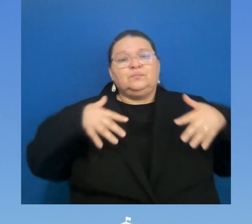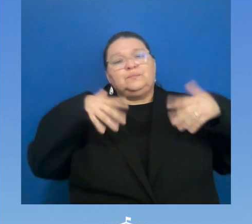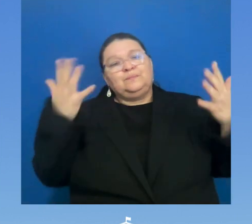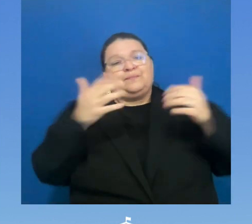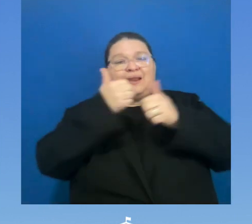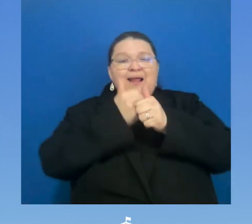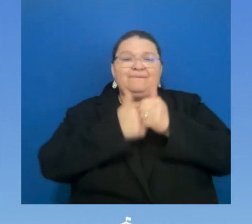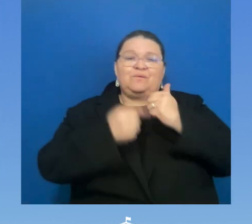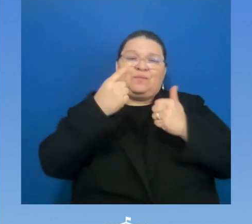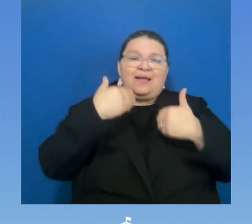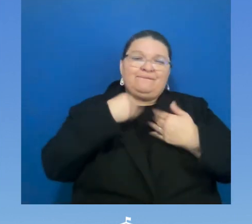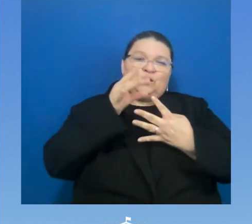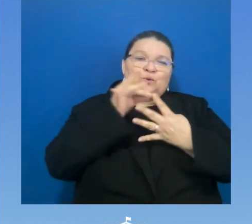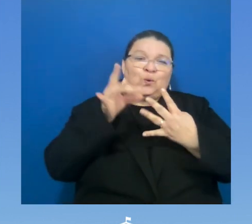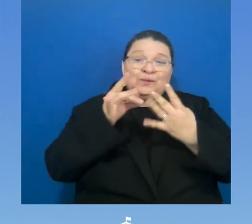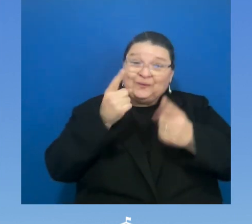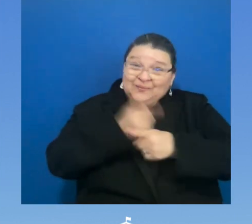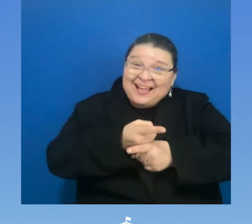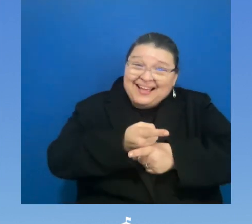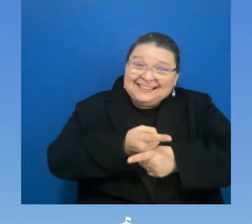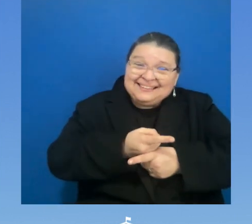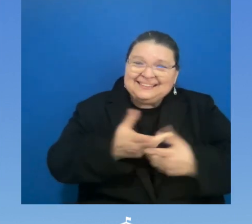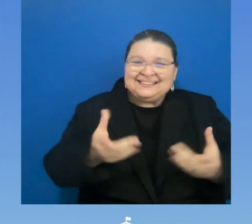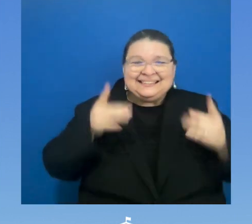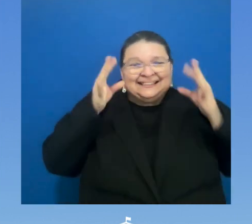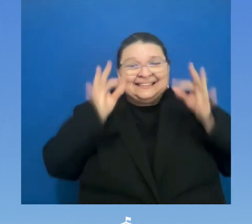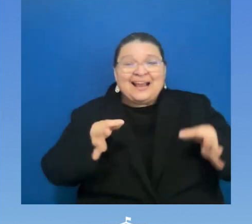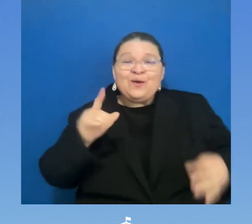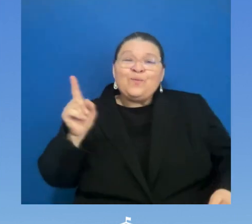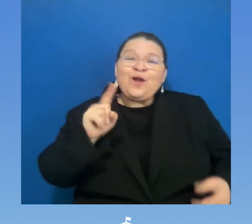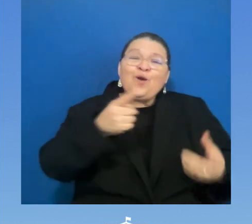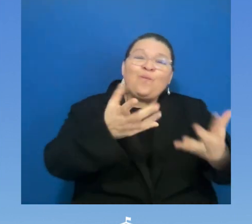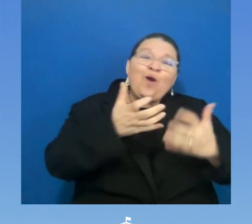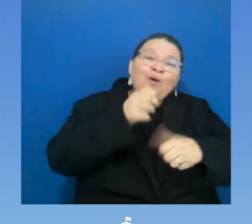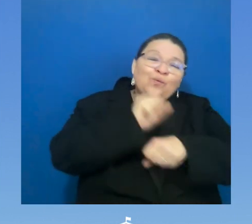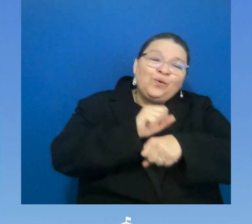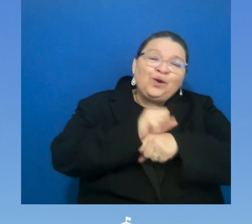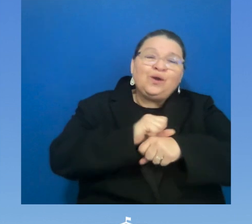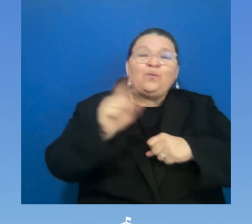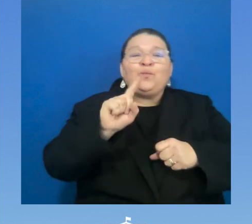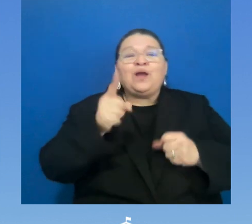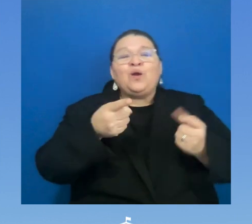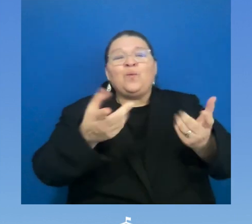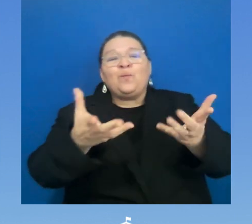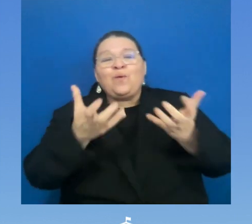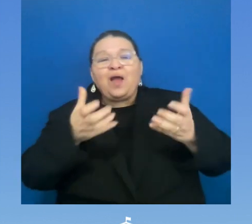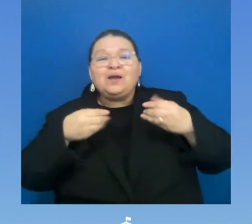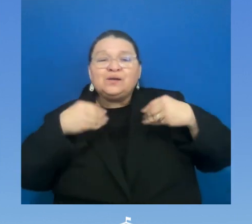You have a choice where you want to shop, what products and services companies you want to be in business with.